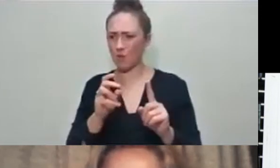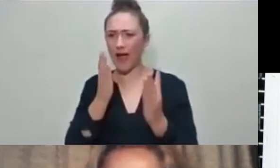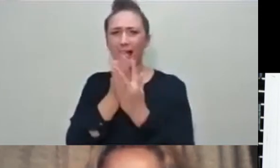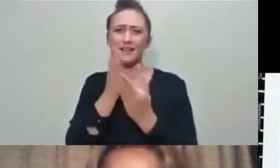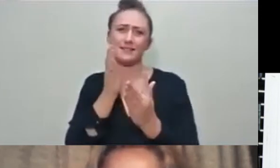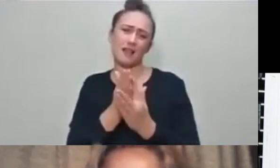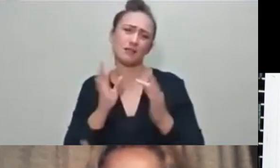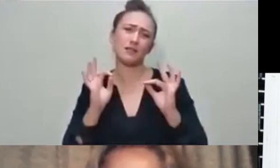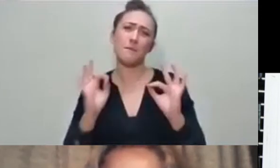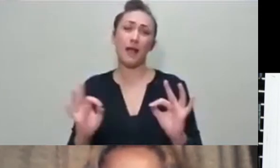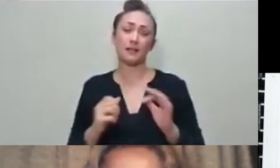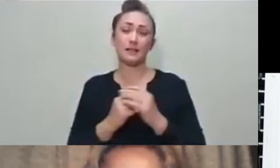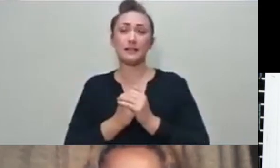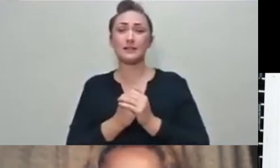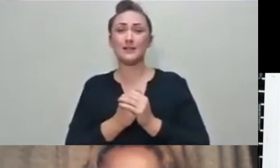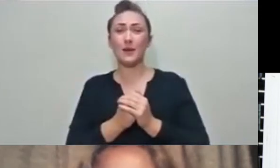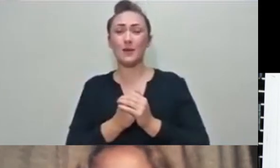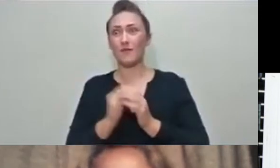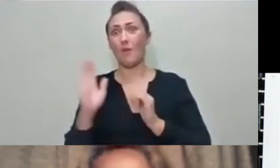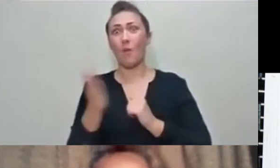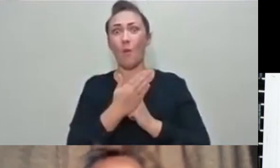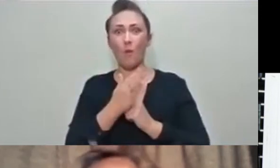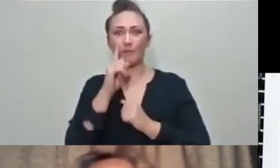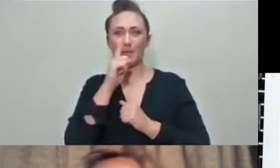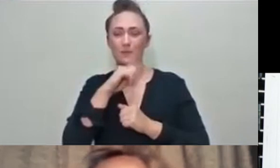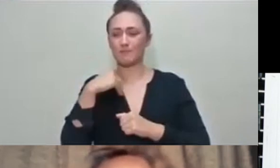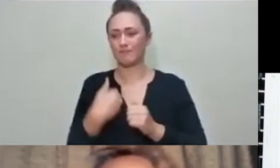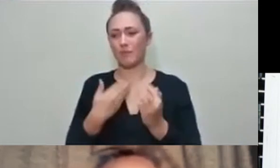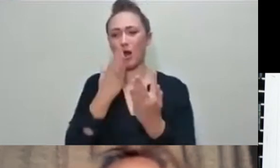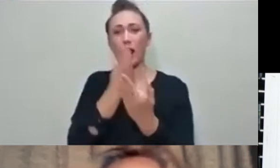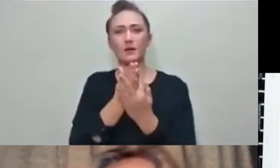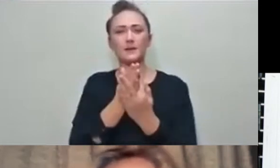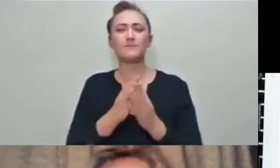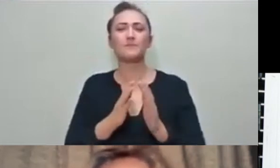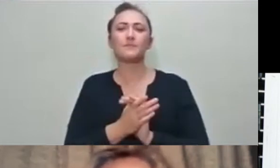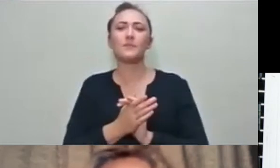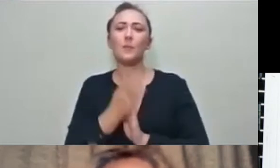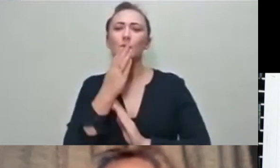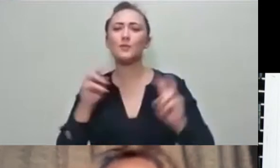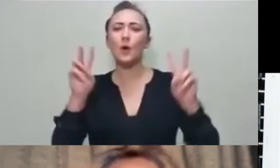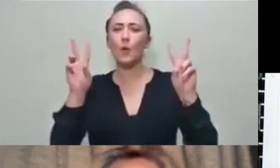so I'll finish with this amazing quote. There is this dancer in the company